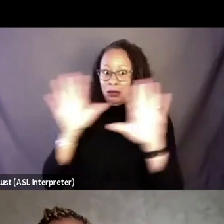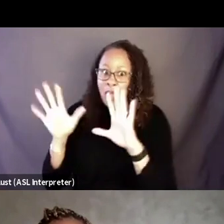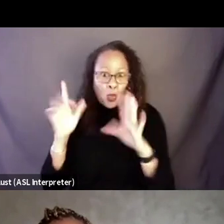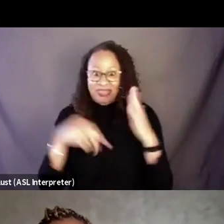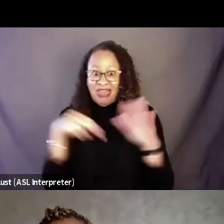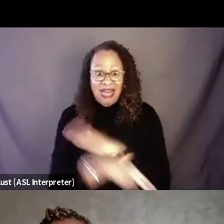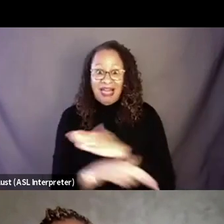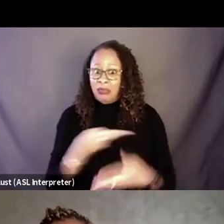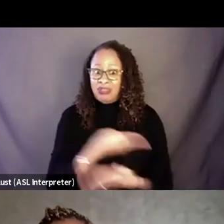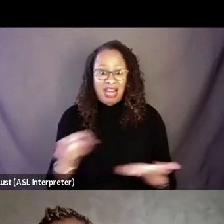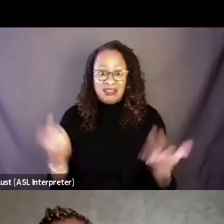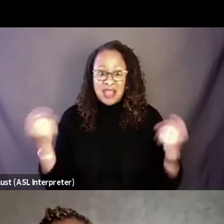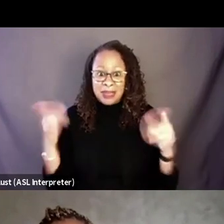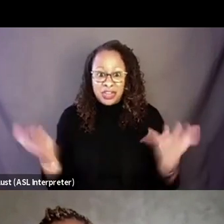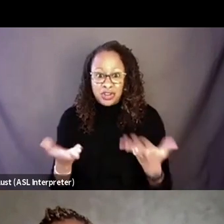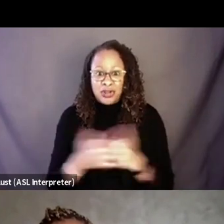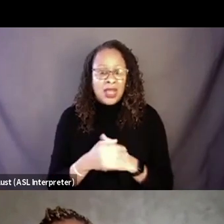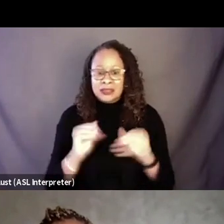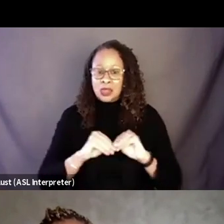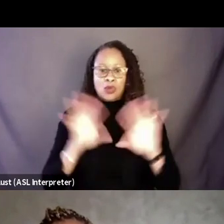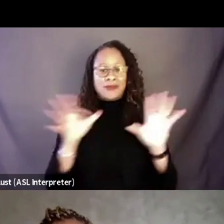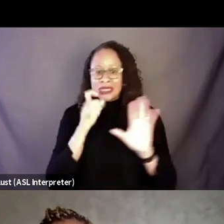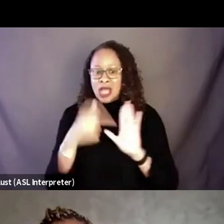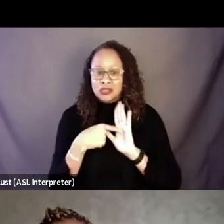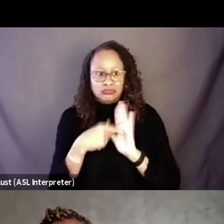It was like totally not being sure what's going to happen.